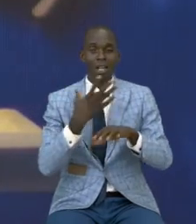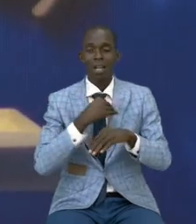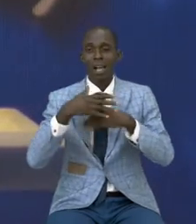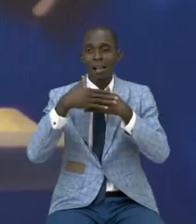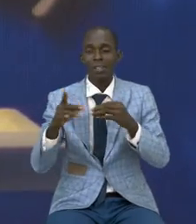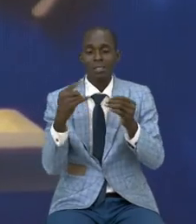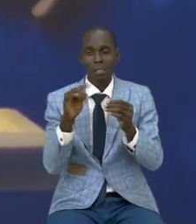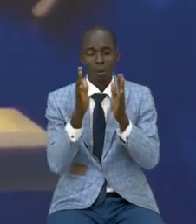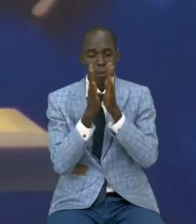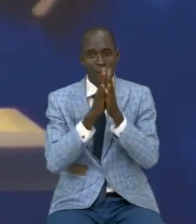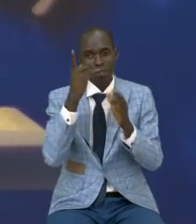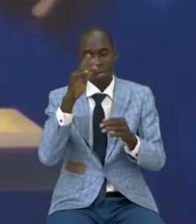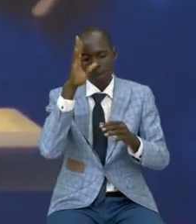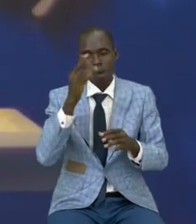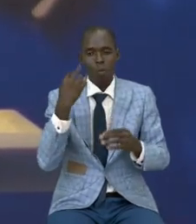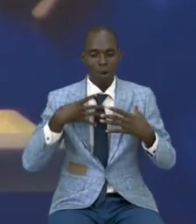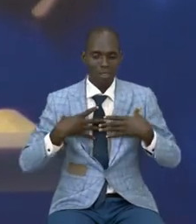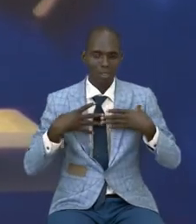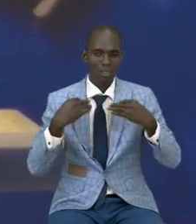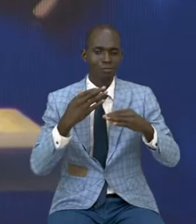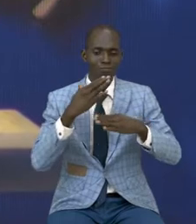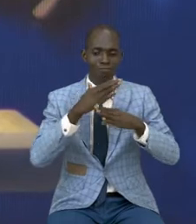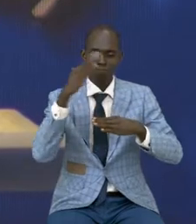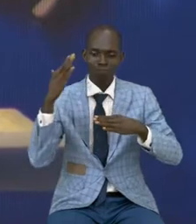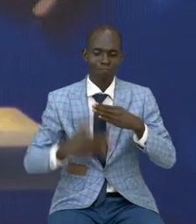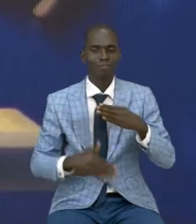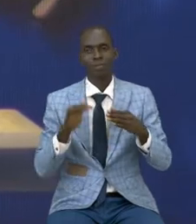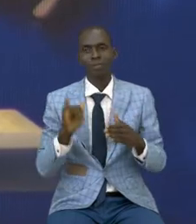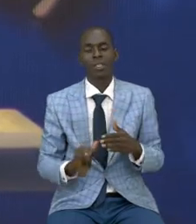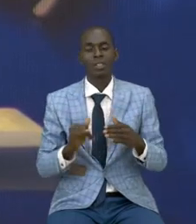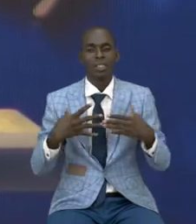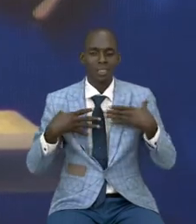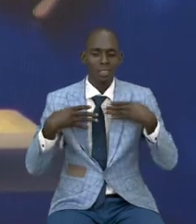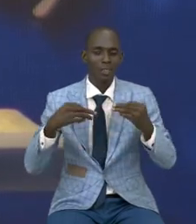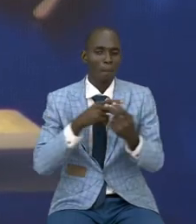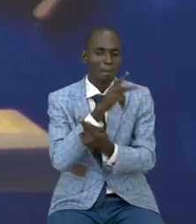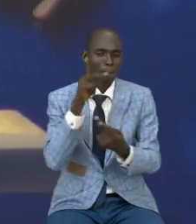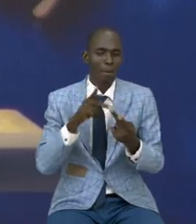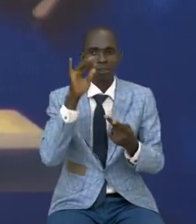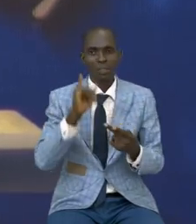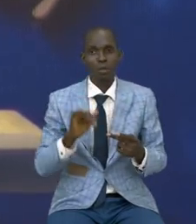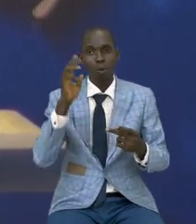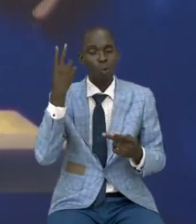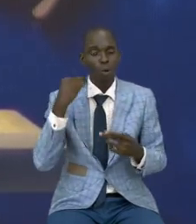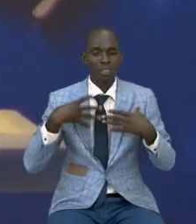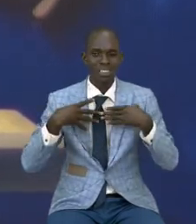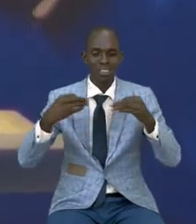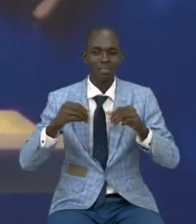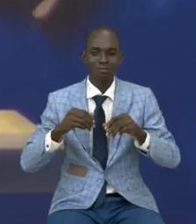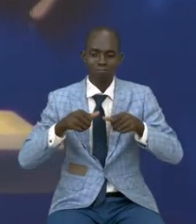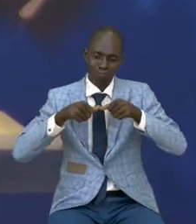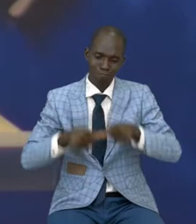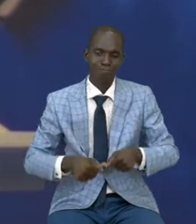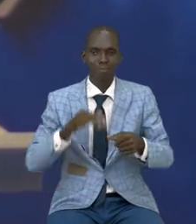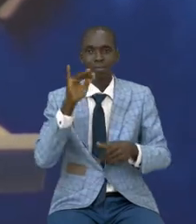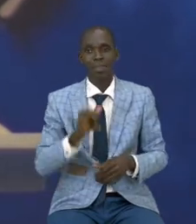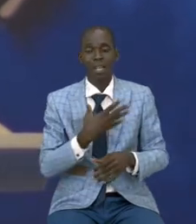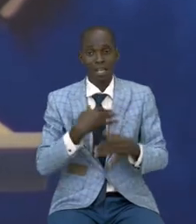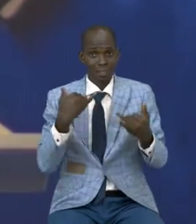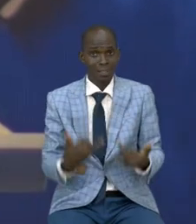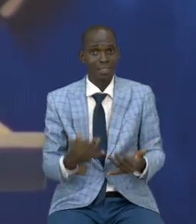healed completely it was healed perfectly it was healed permanently and now is still enjoying